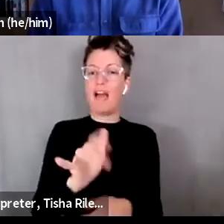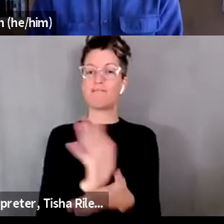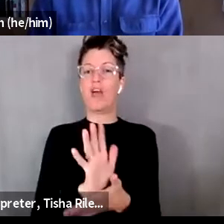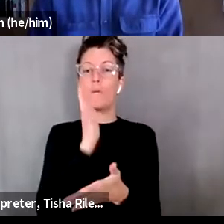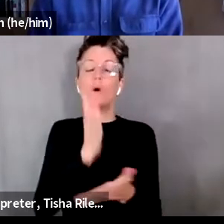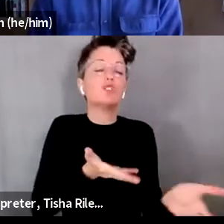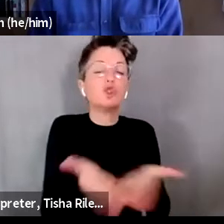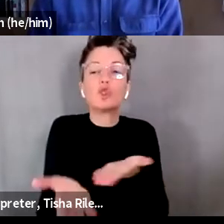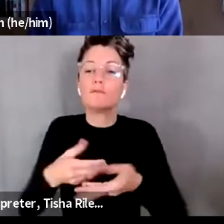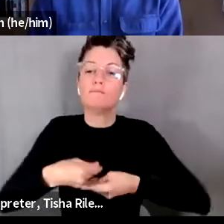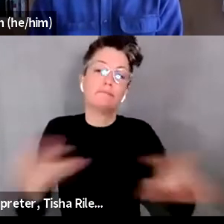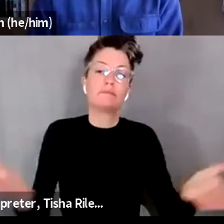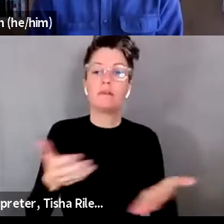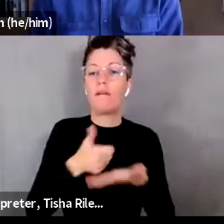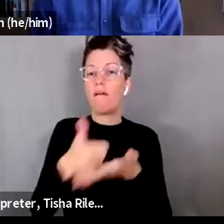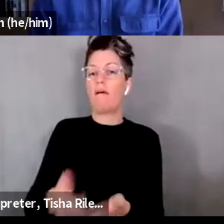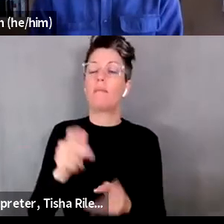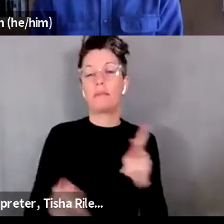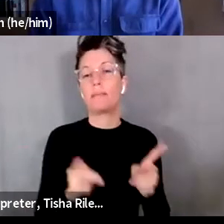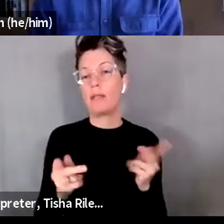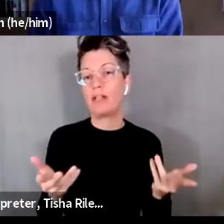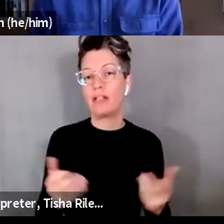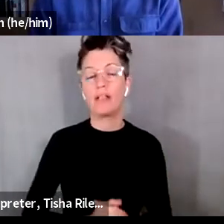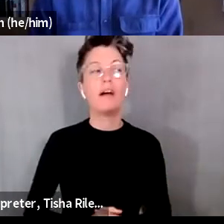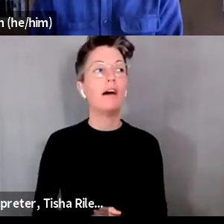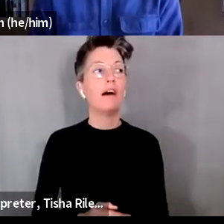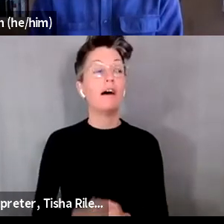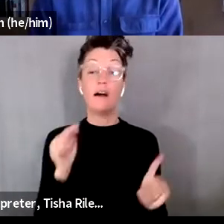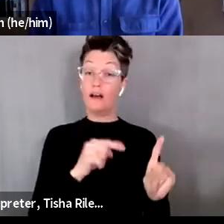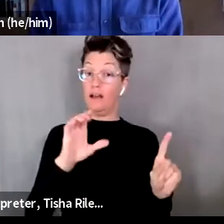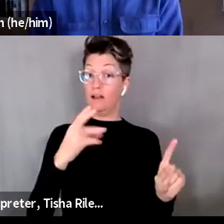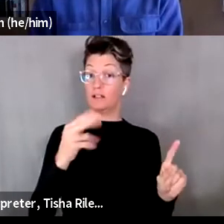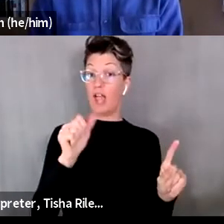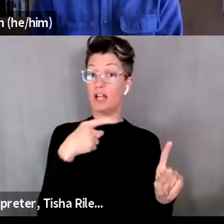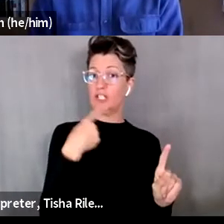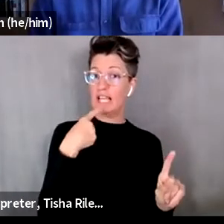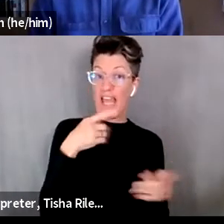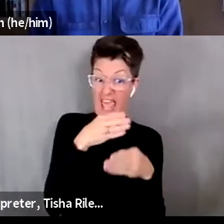And it was really, Lexi, toward the end that she, she asked me if I would executive produce the film,